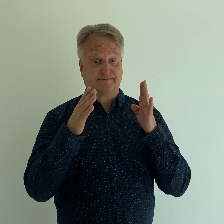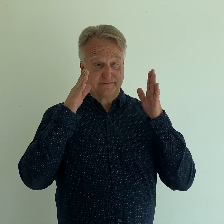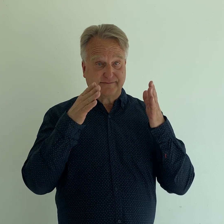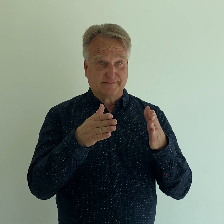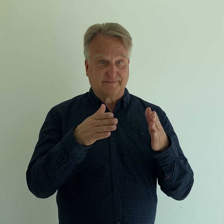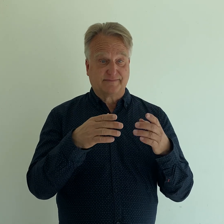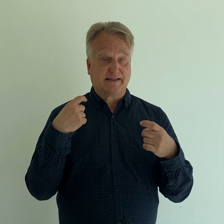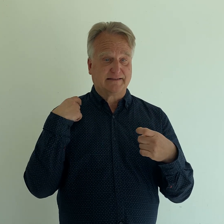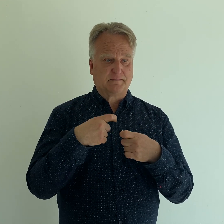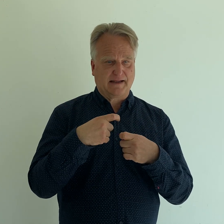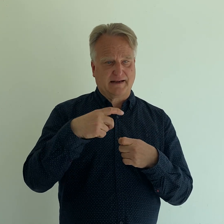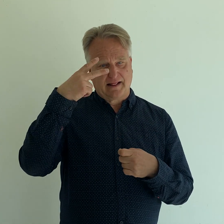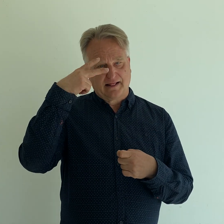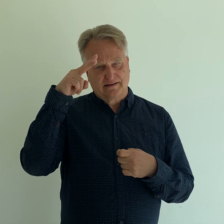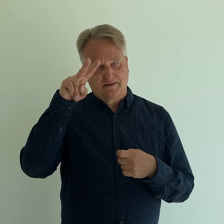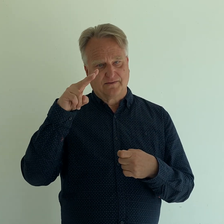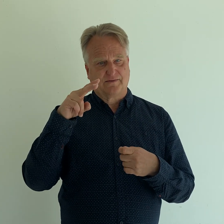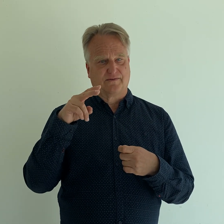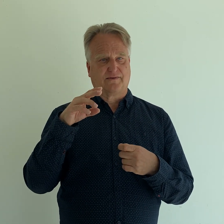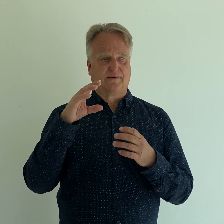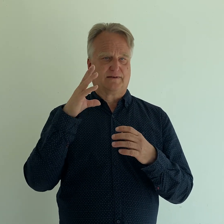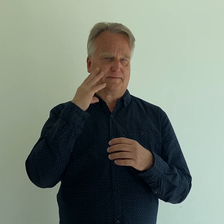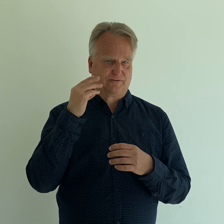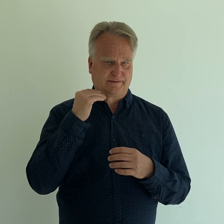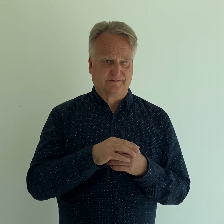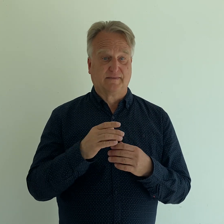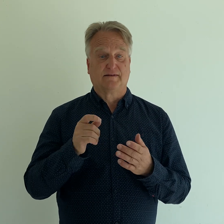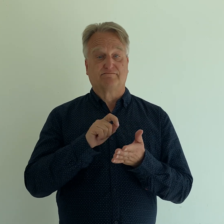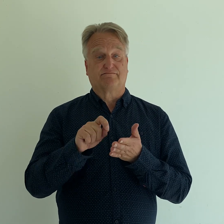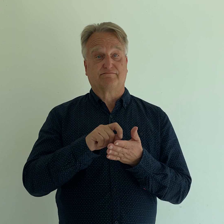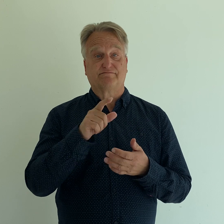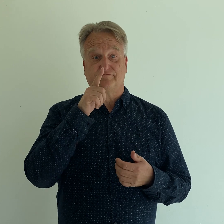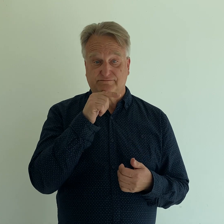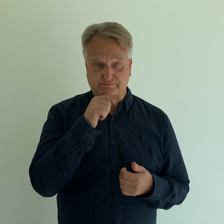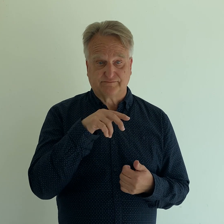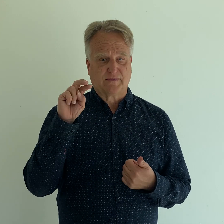The next section focuses on the Hispanic/Latino experience which was